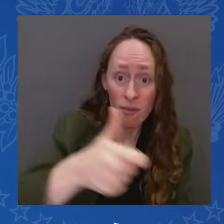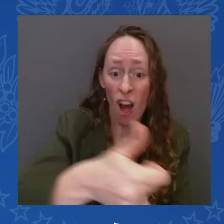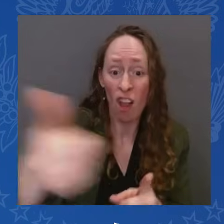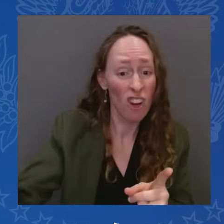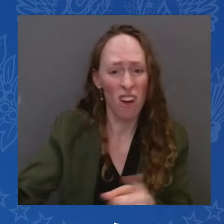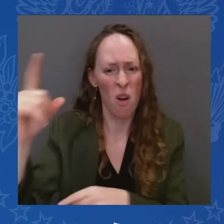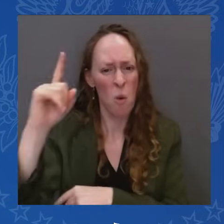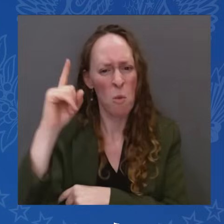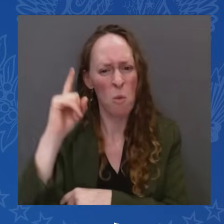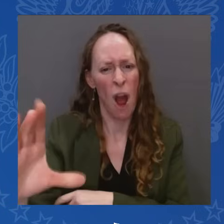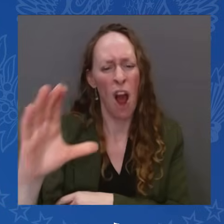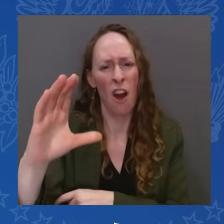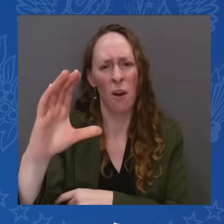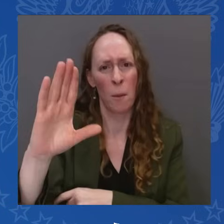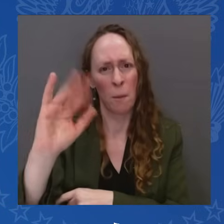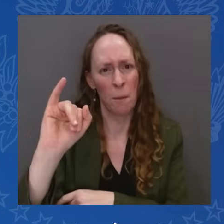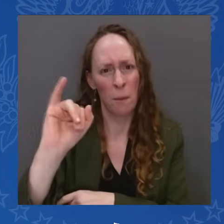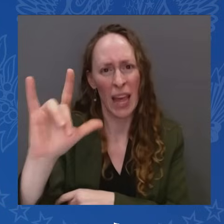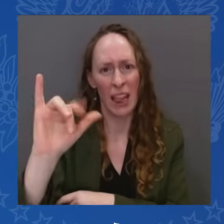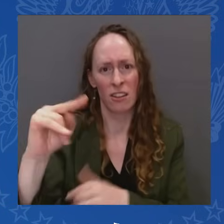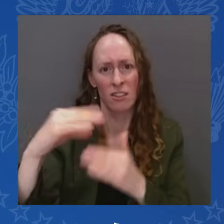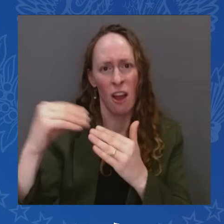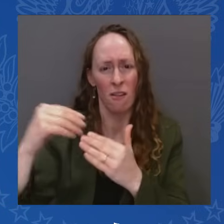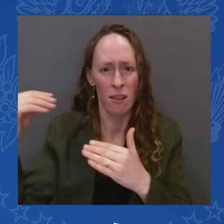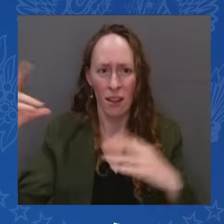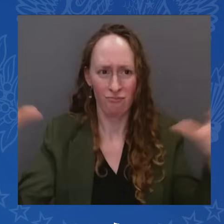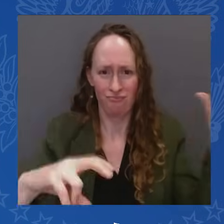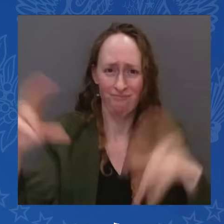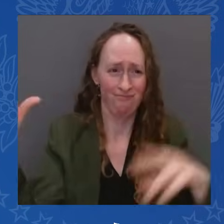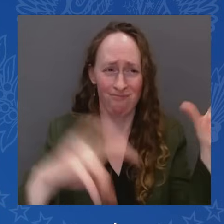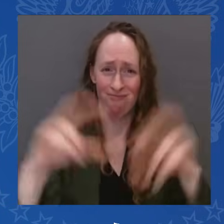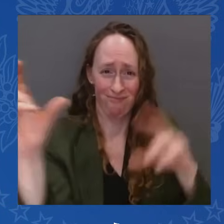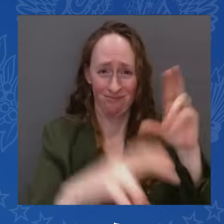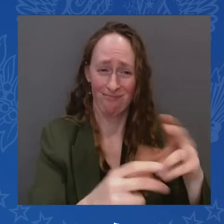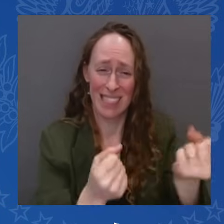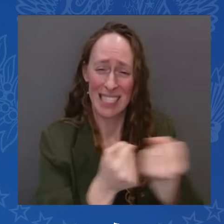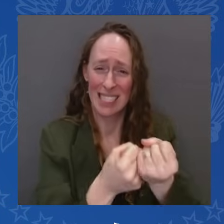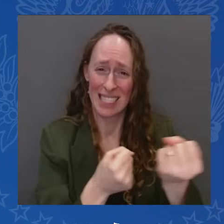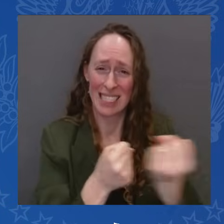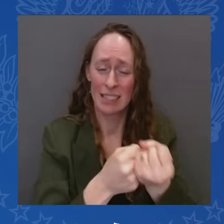to provide weapons for Ukraine and replenish our stockpiles and build our industrial base.